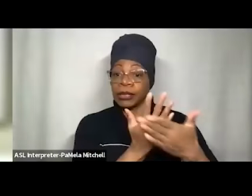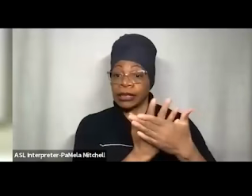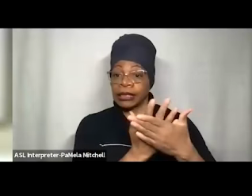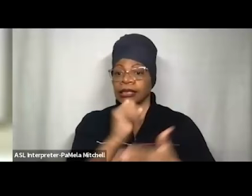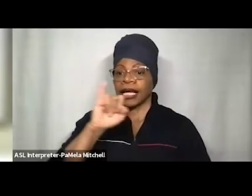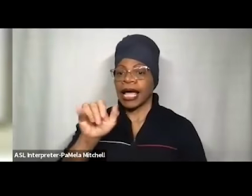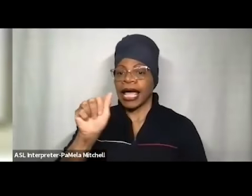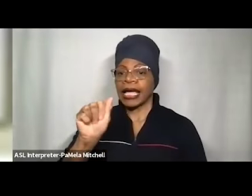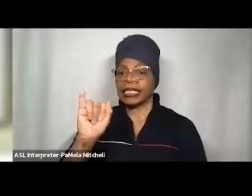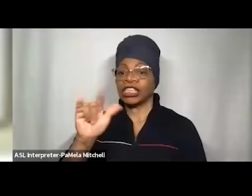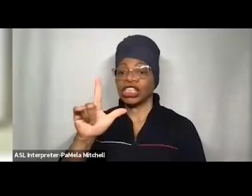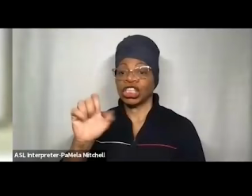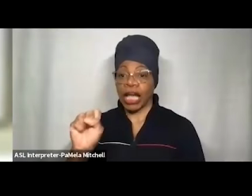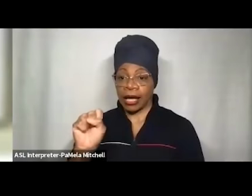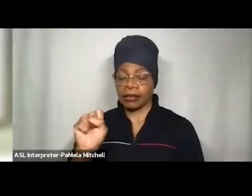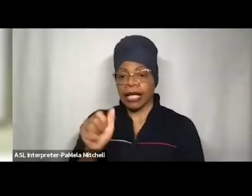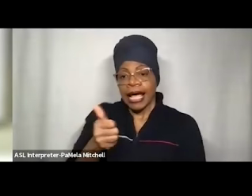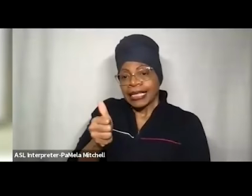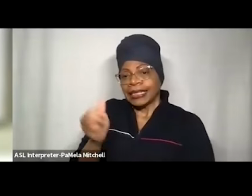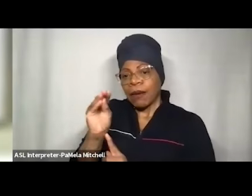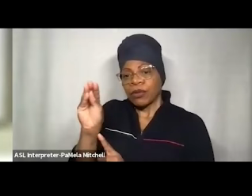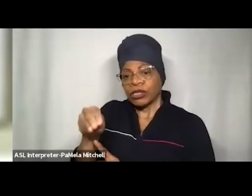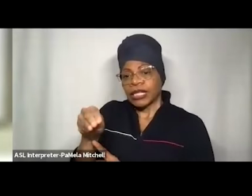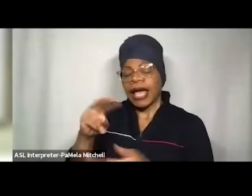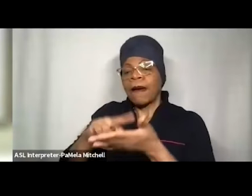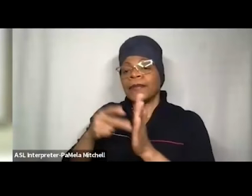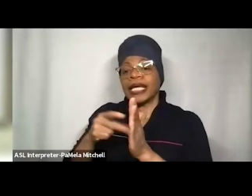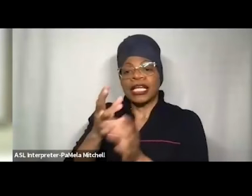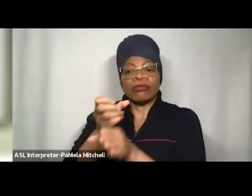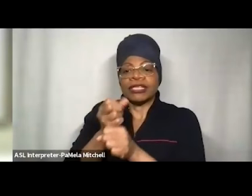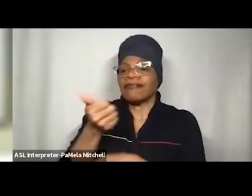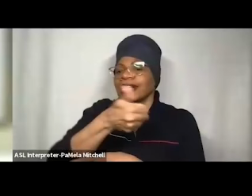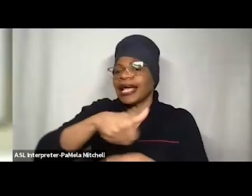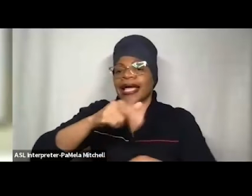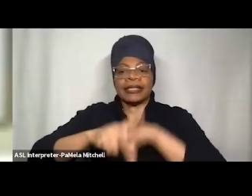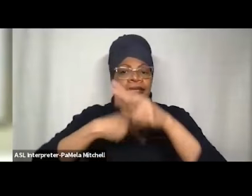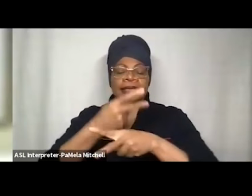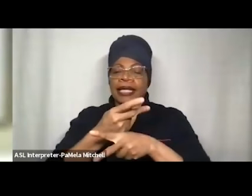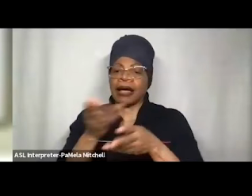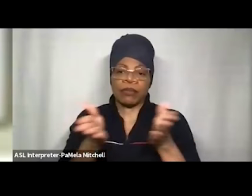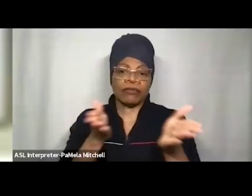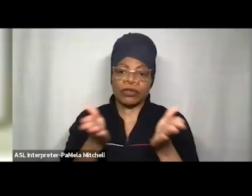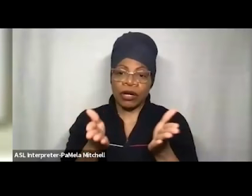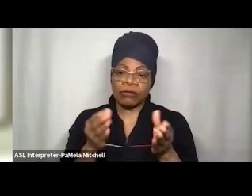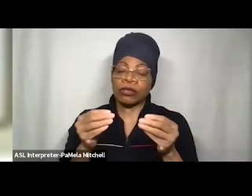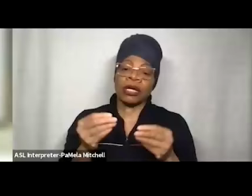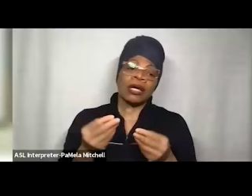When I say 10%, it's actually 10% receiving any type of services. And oftentimes, this could be a 12 step group